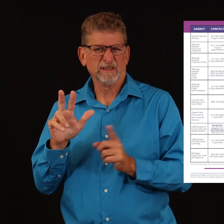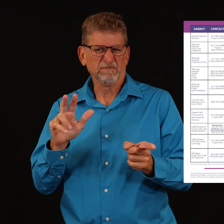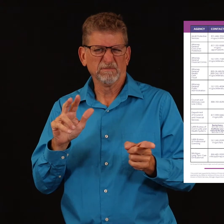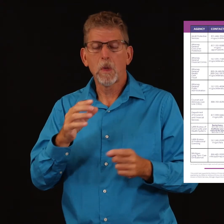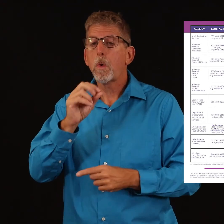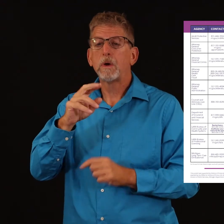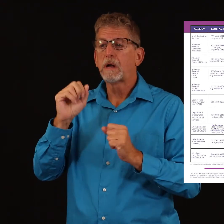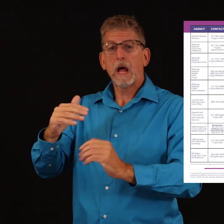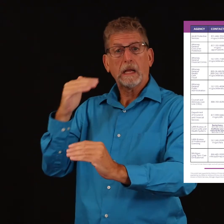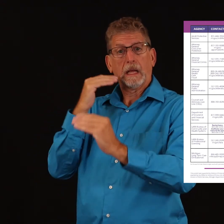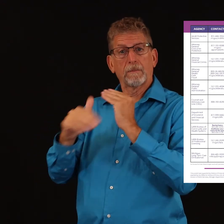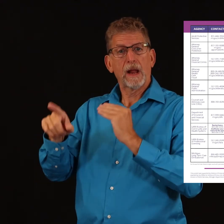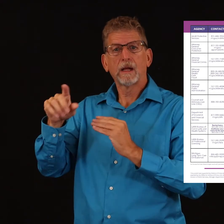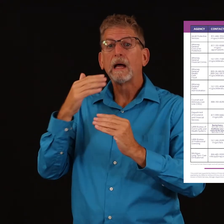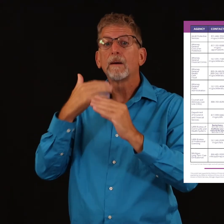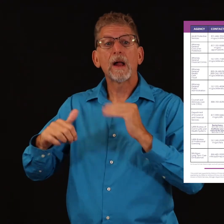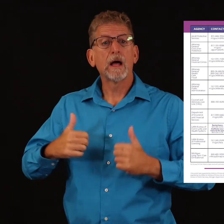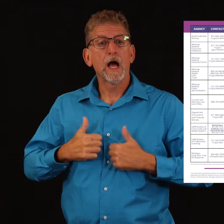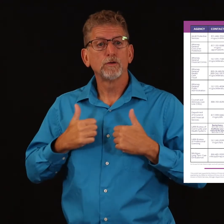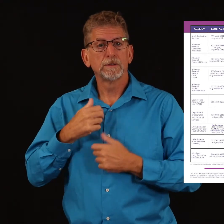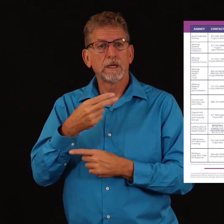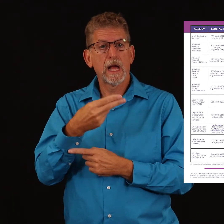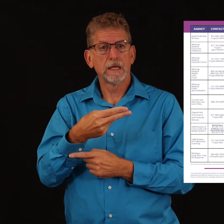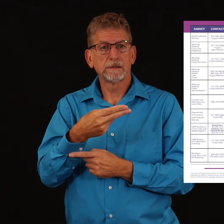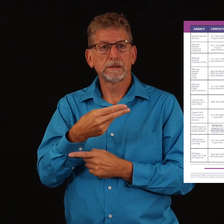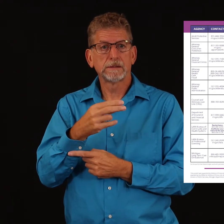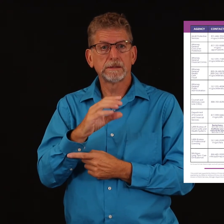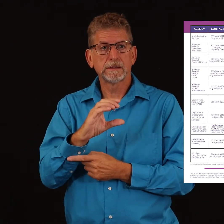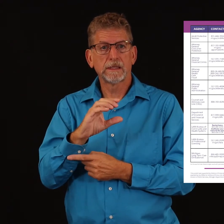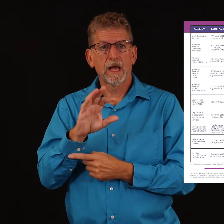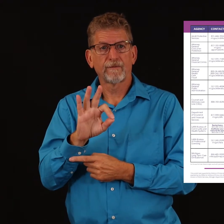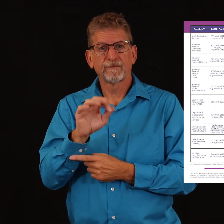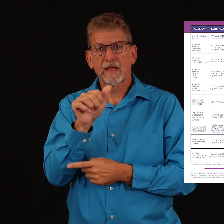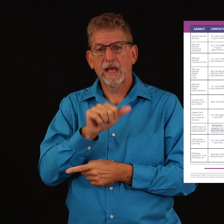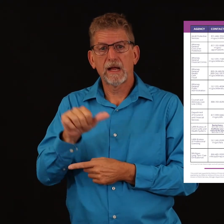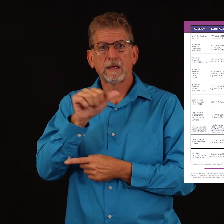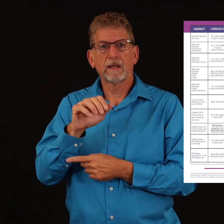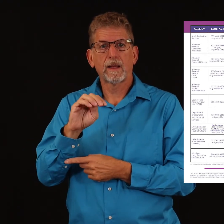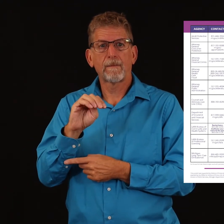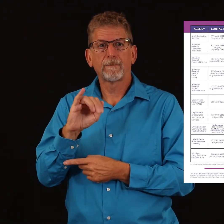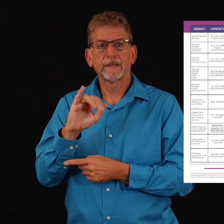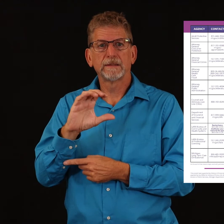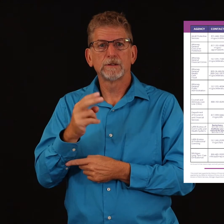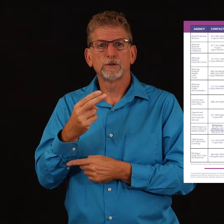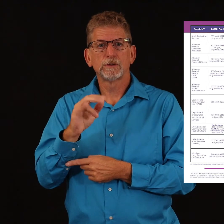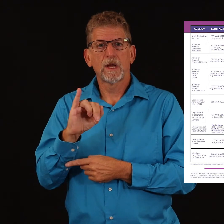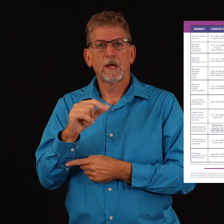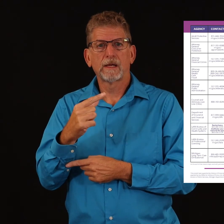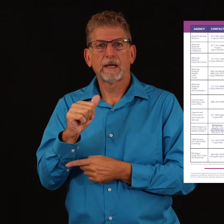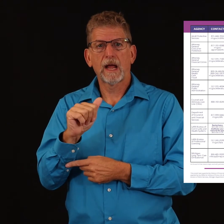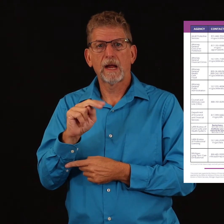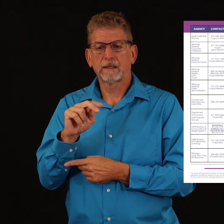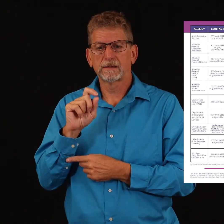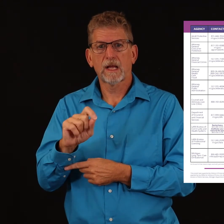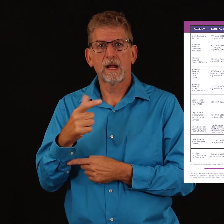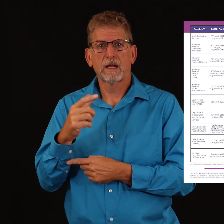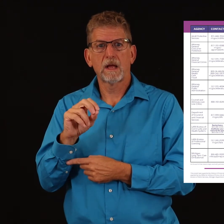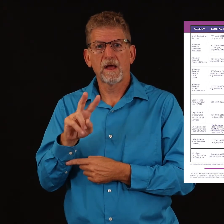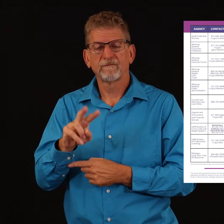by email hcf@michigan.gov